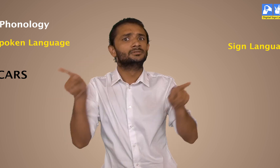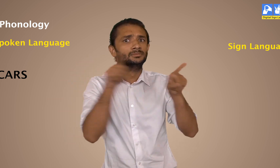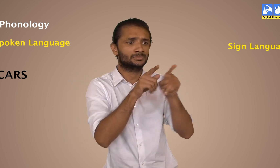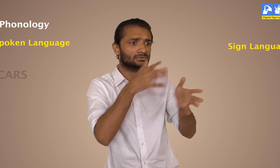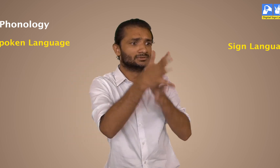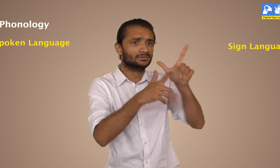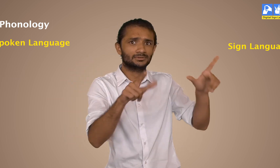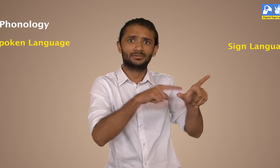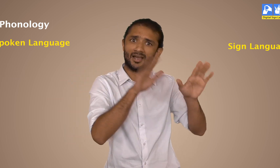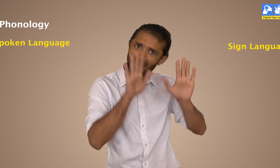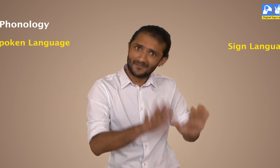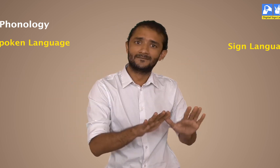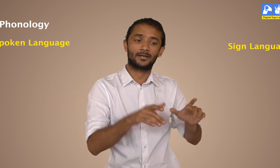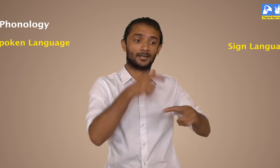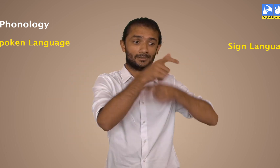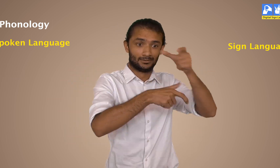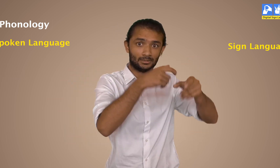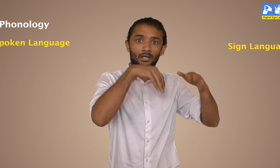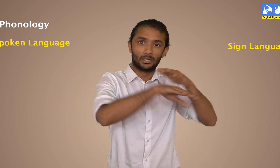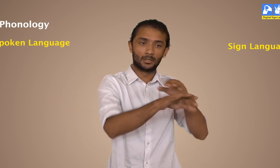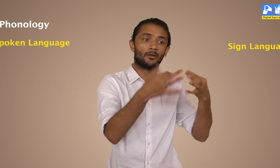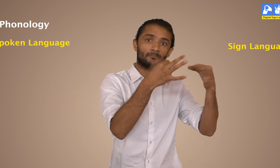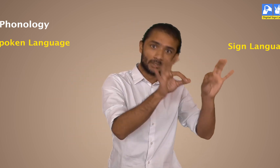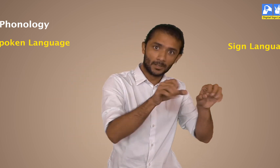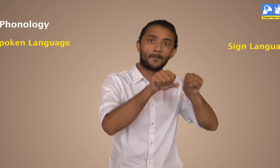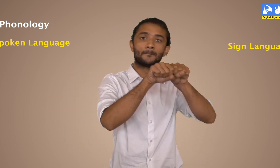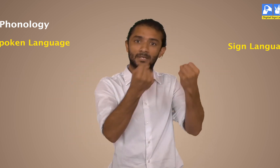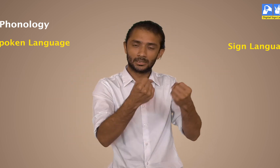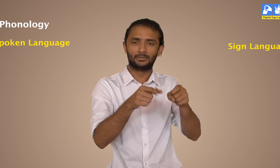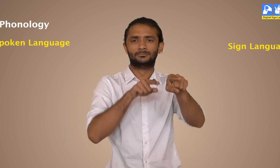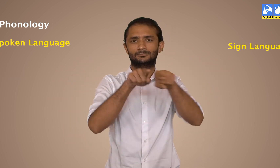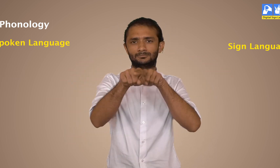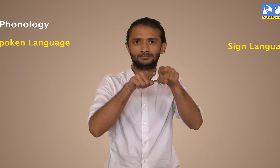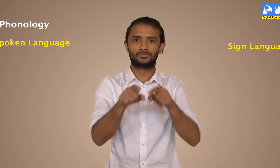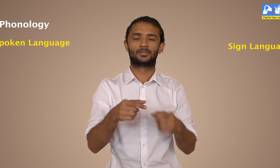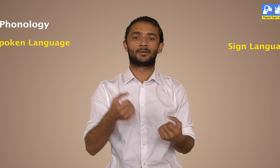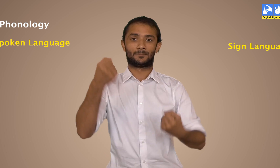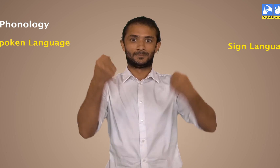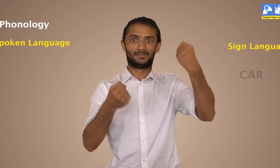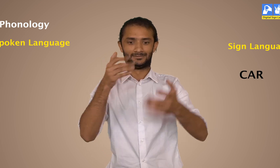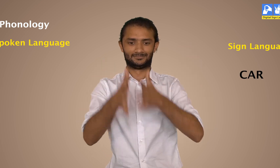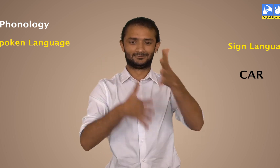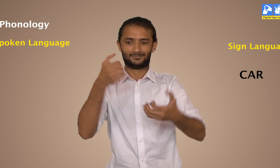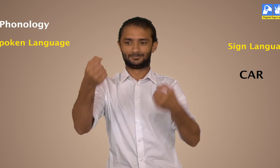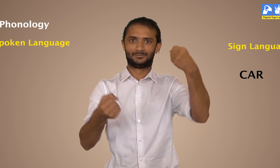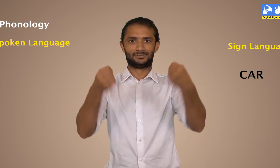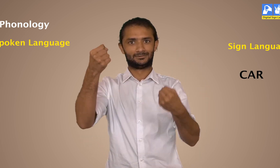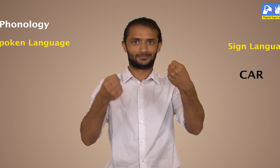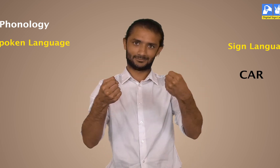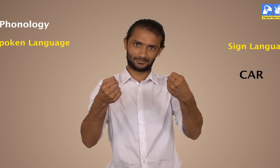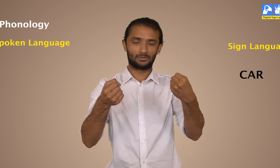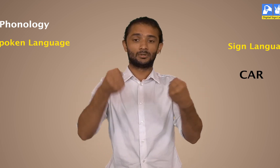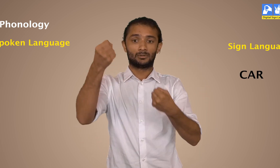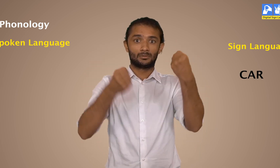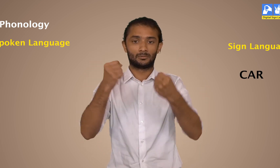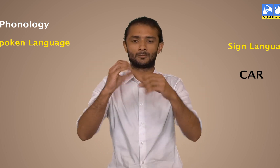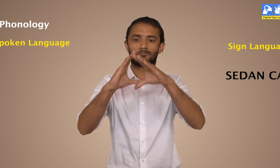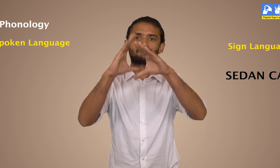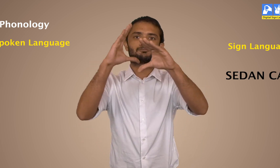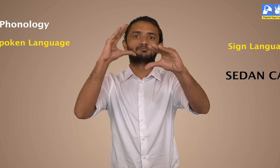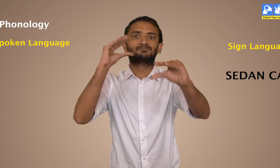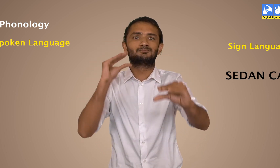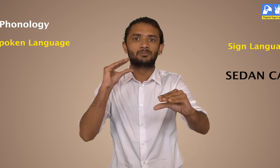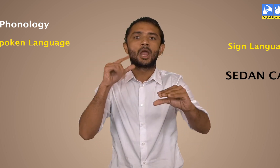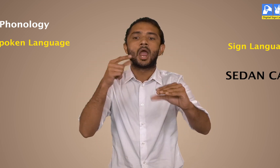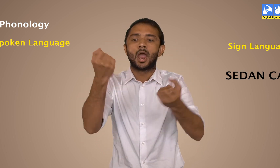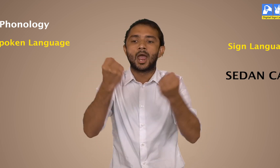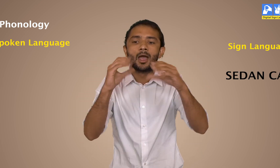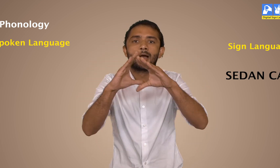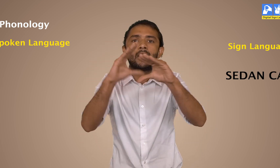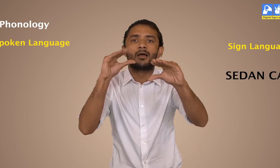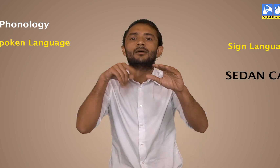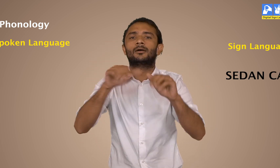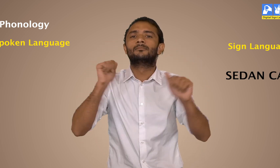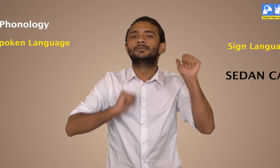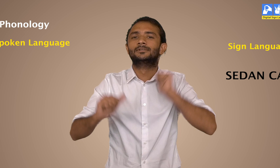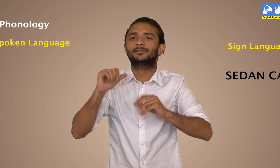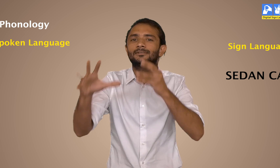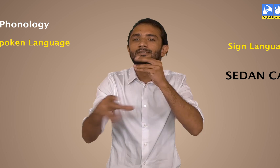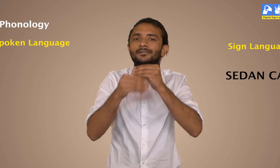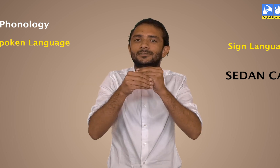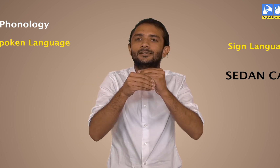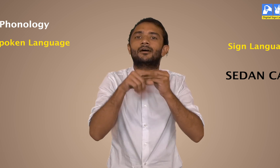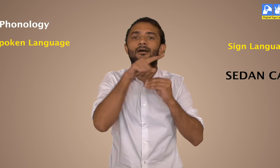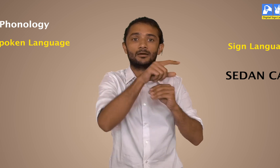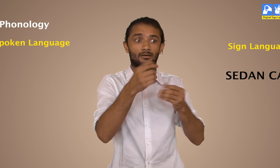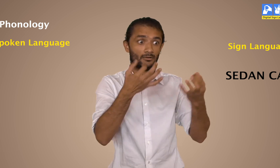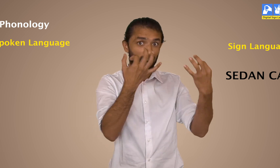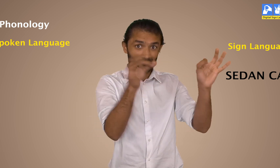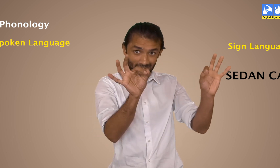Also, in sign languages, the sign for car is free morpheme but adding its feature is Bound Morpheme.